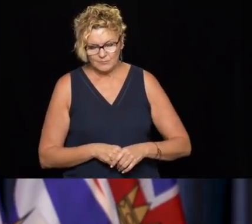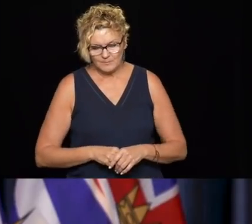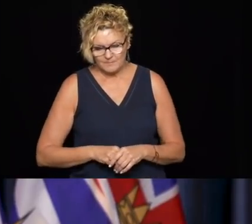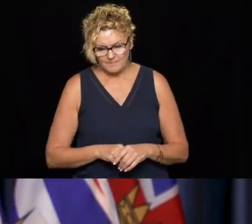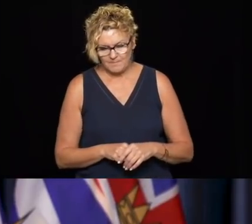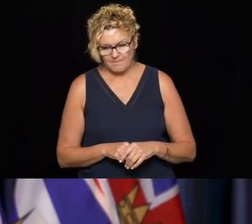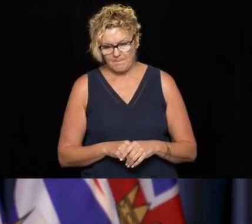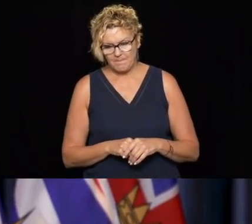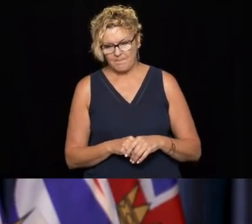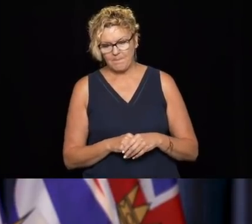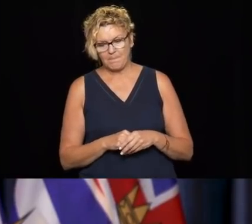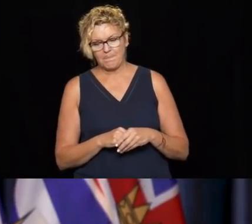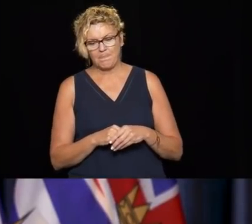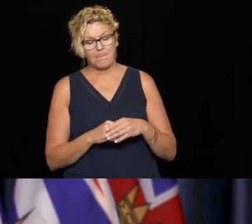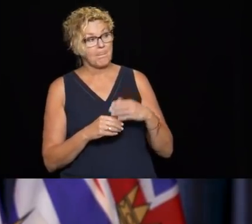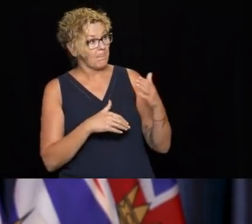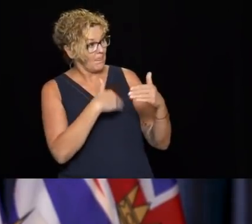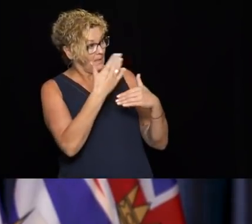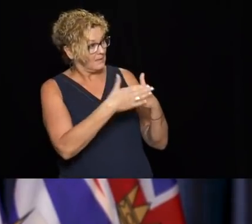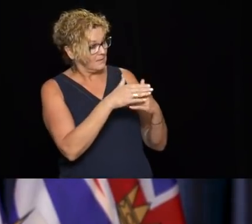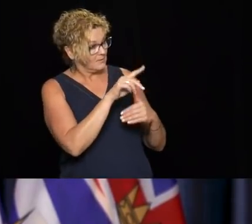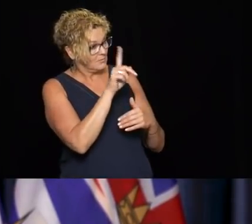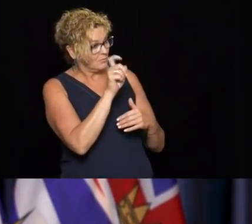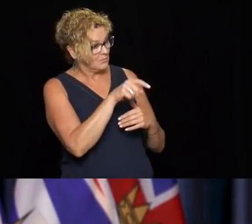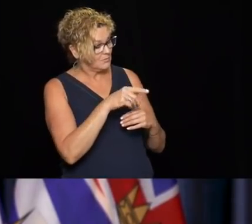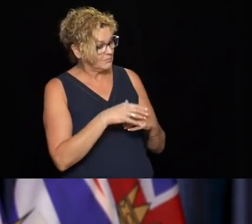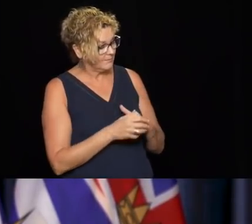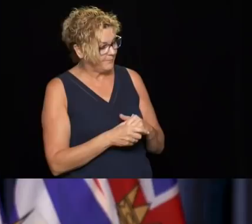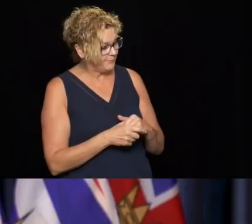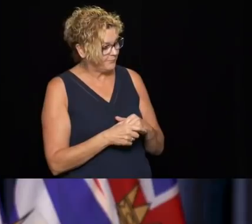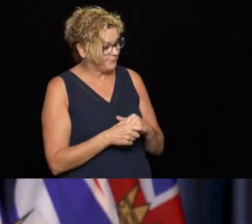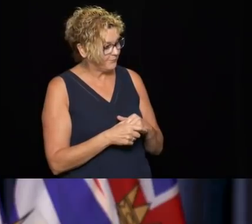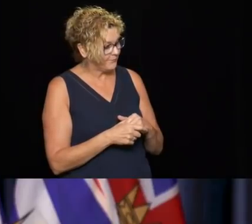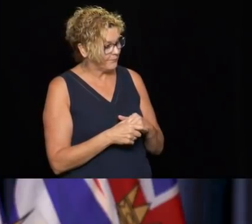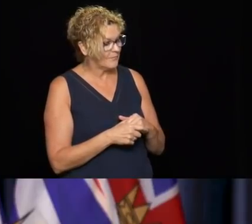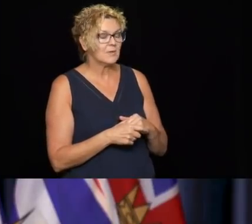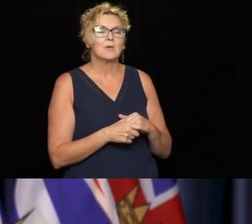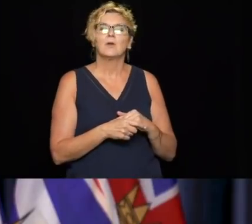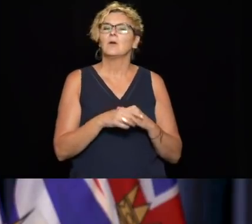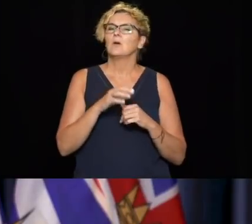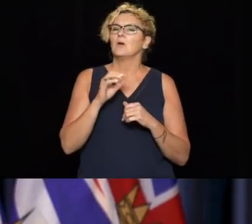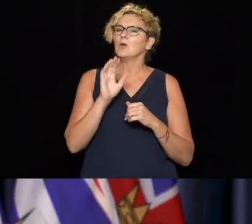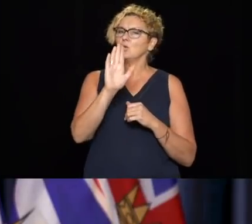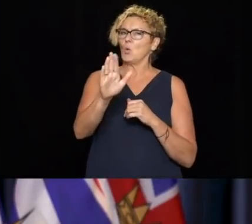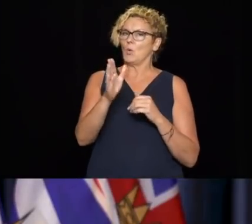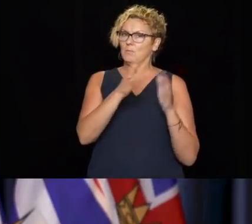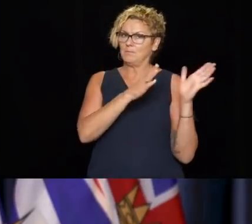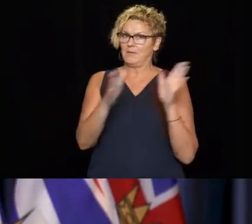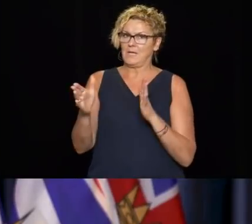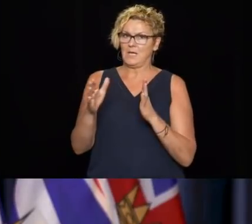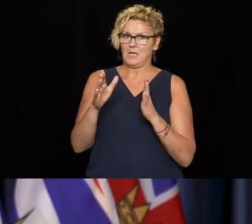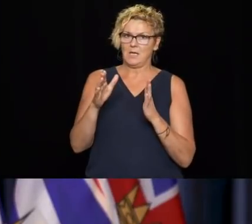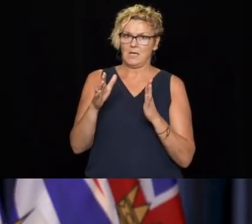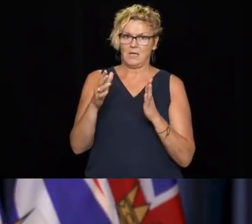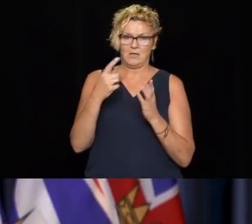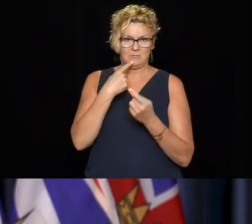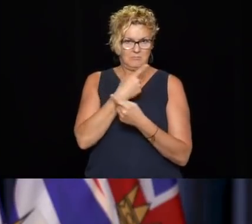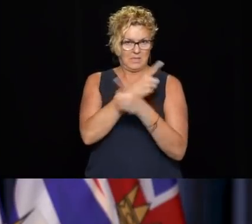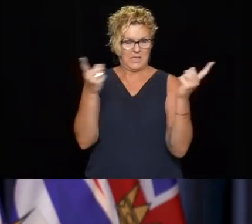global pandemic. Our next question. Hi, Premier. While we laid out to the pandemic plan, would